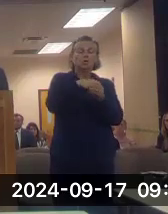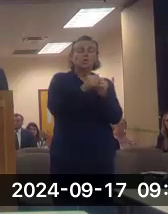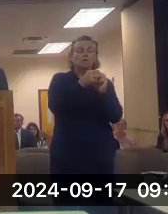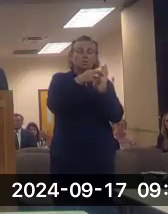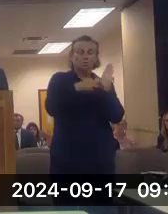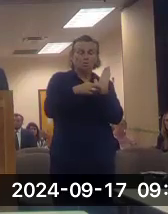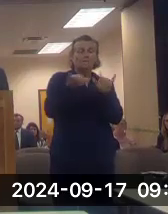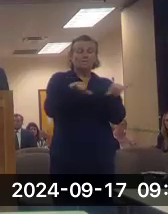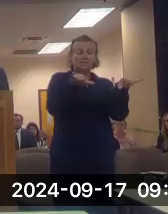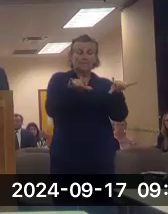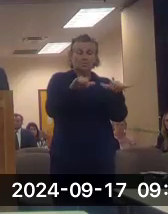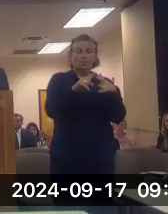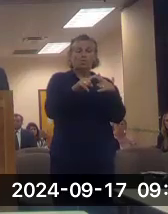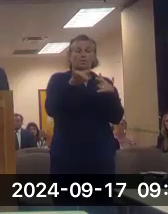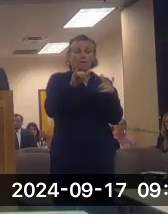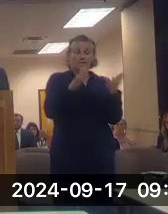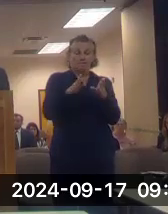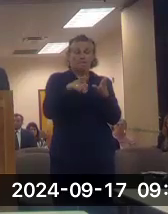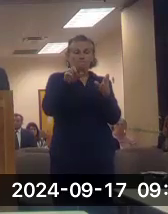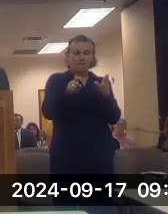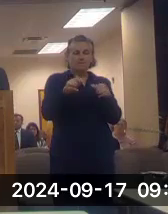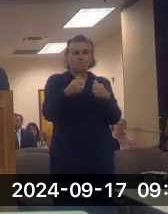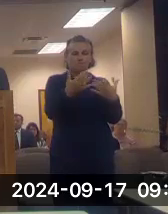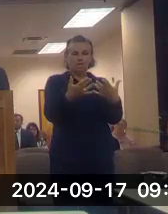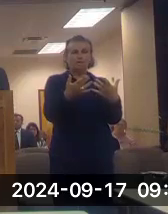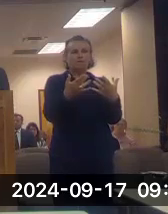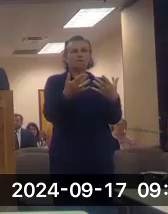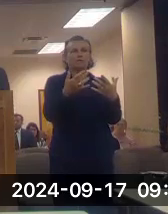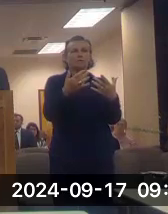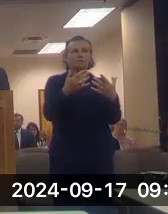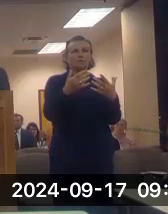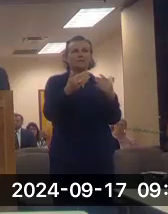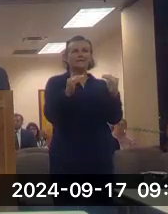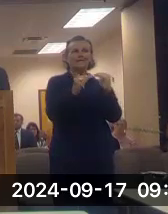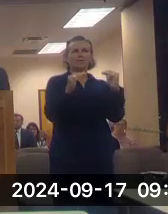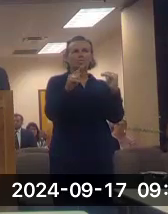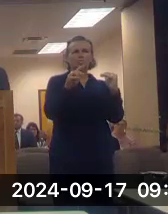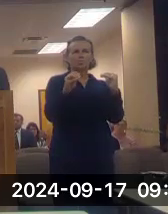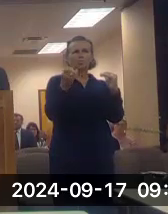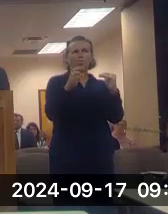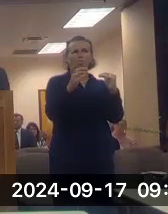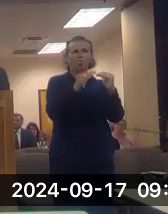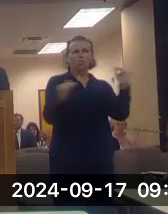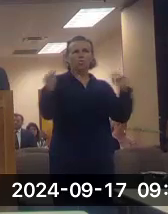Reginald Parson: that the plan must provide greater. Reginald Parson: equal to or greater Reginald Parson: benefits